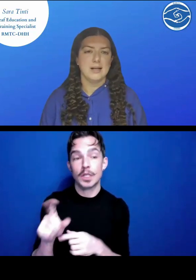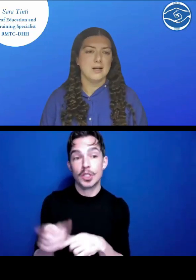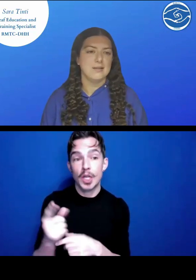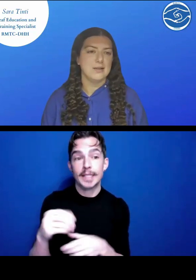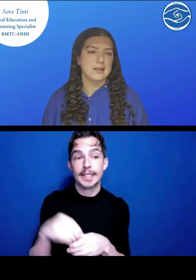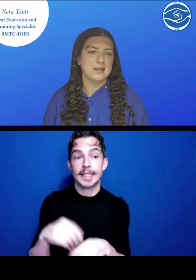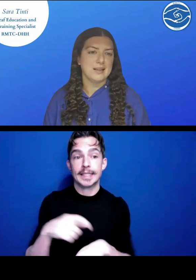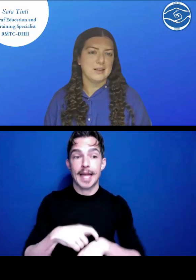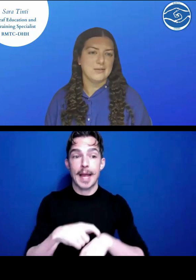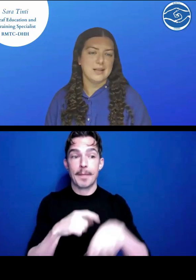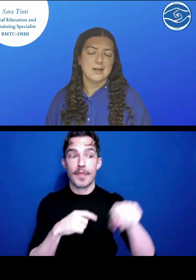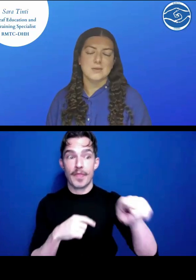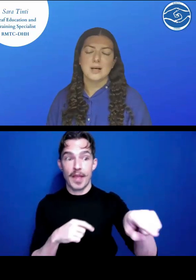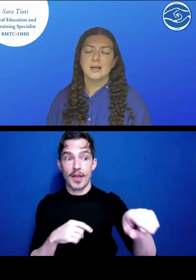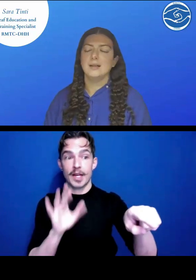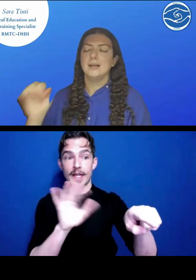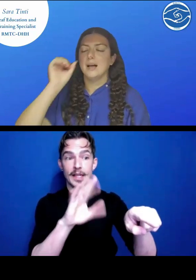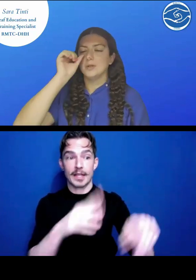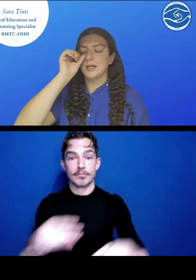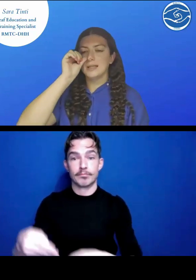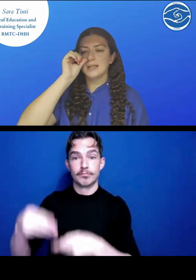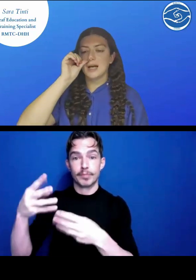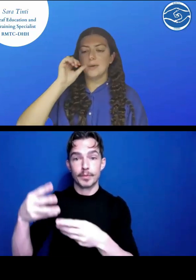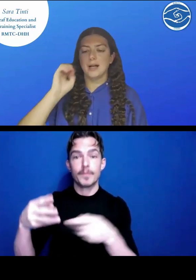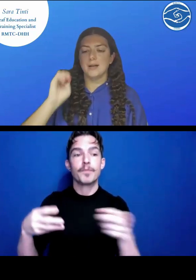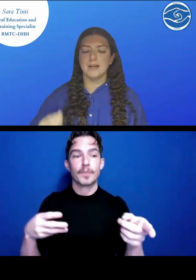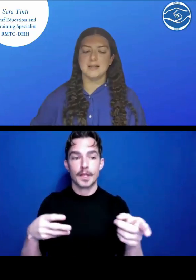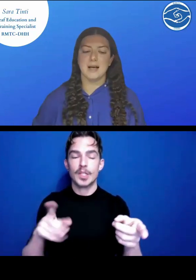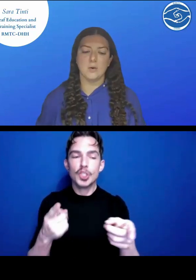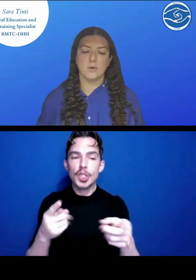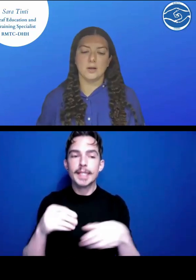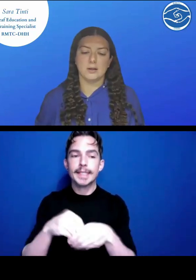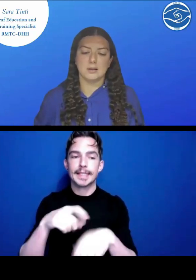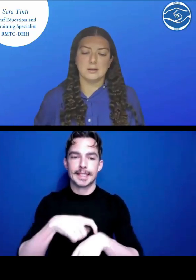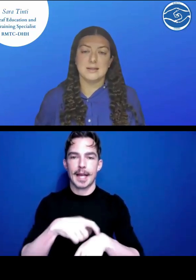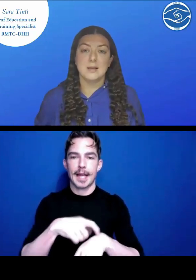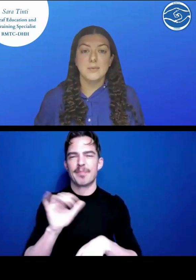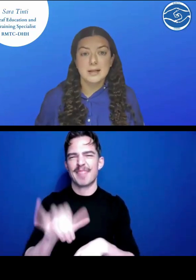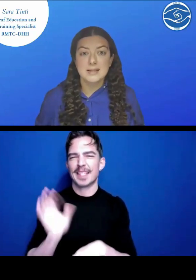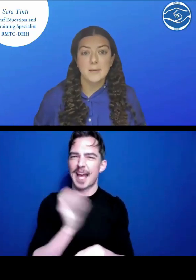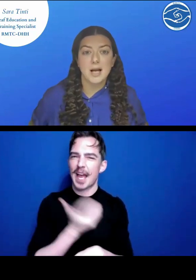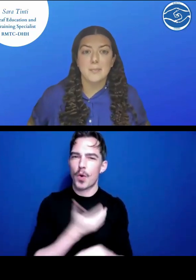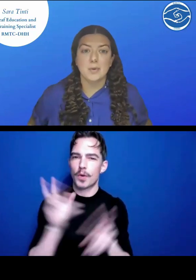right here. You can click right here as well. Just in Time kind of is our something is coming up